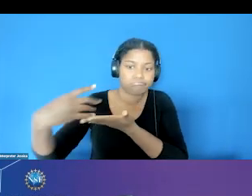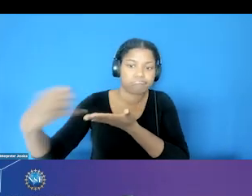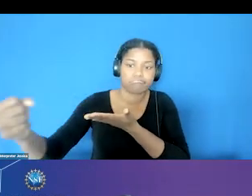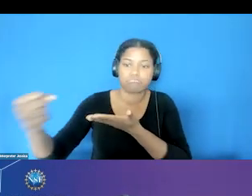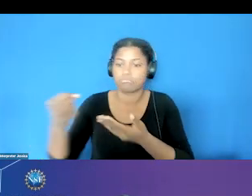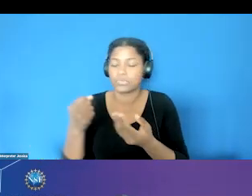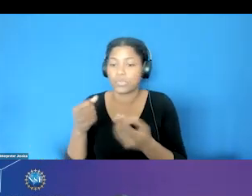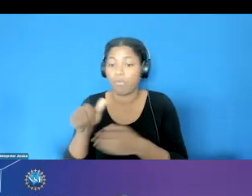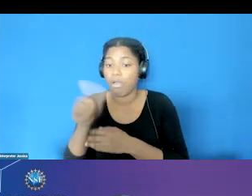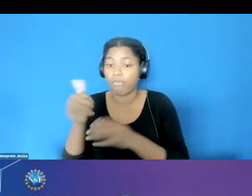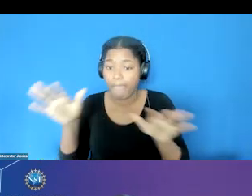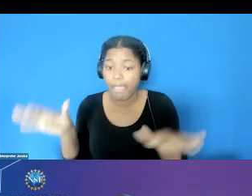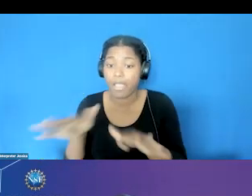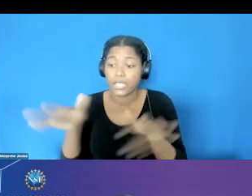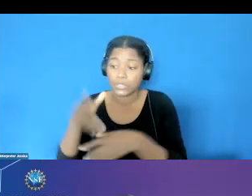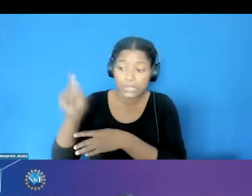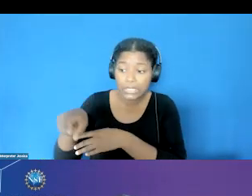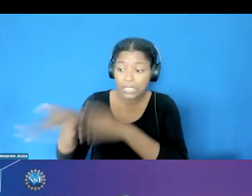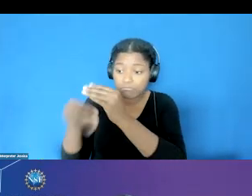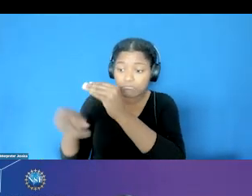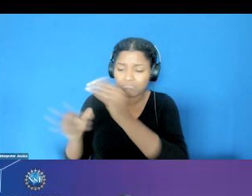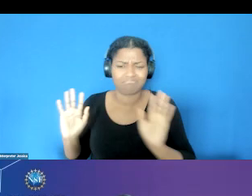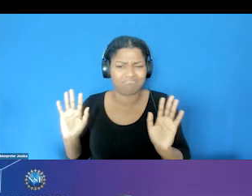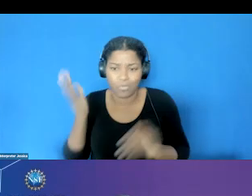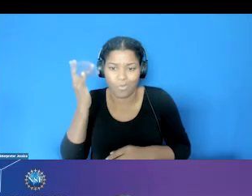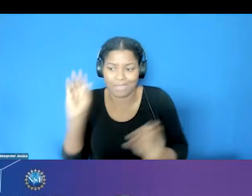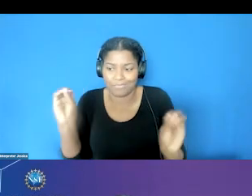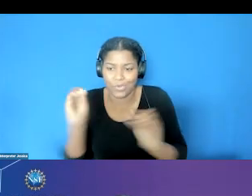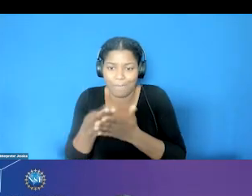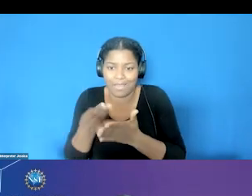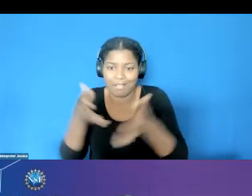So there's no further action that you can take if there's no money left on the project.